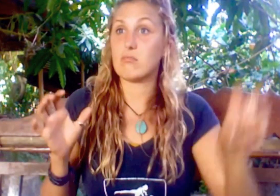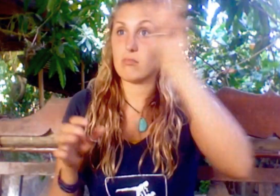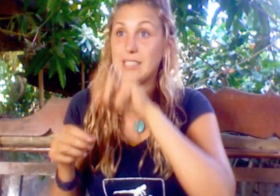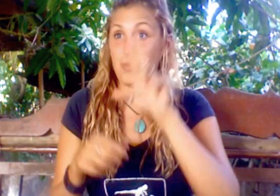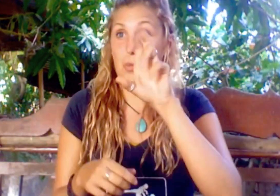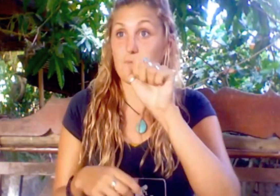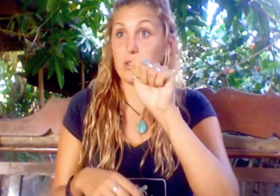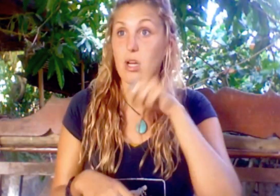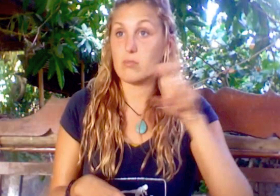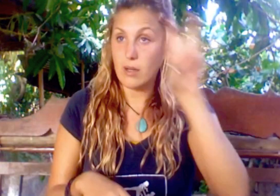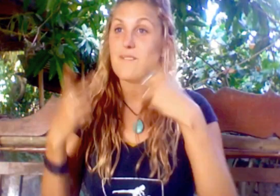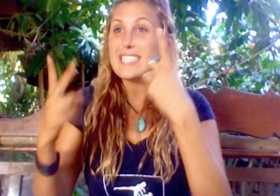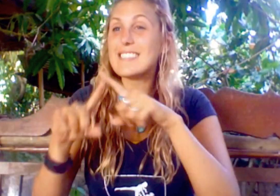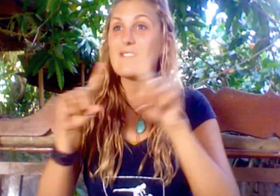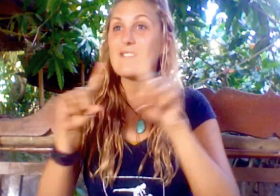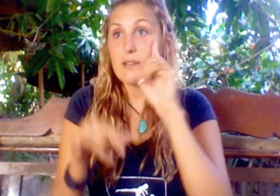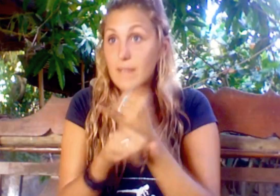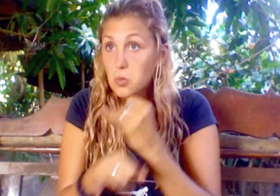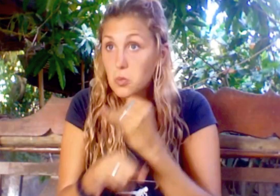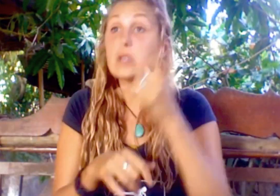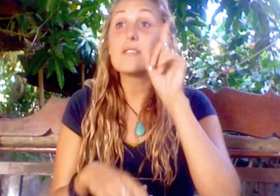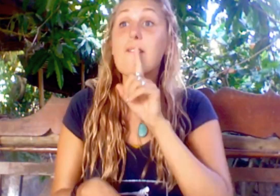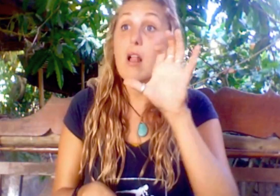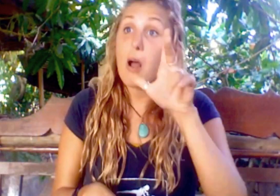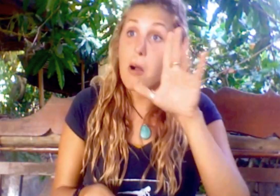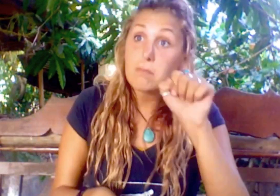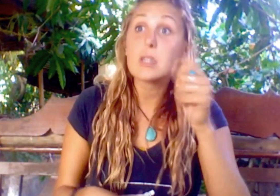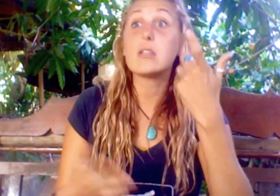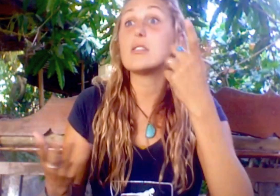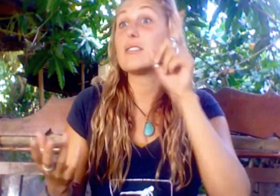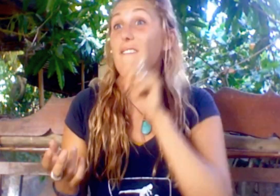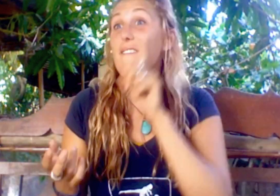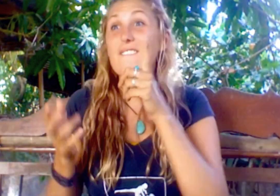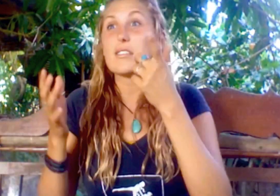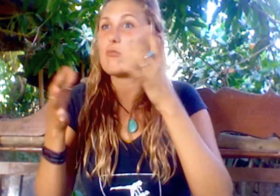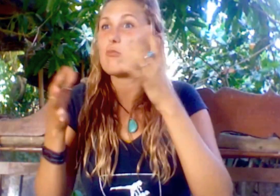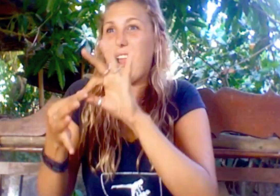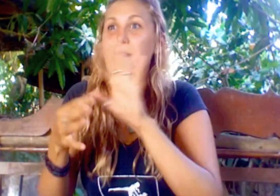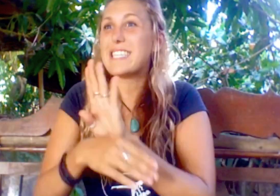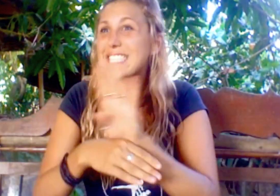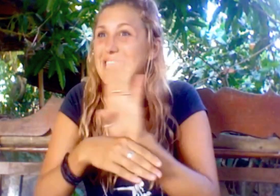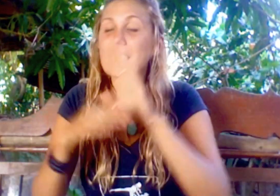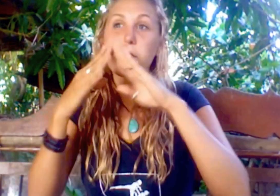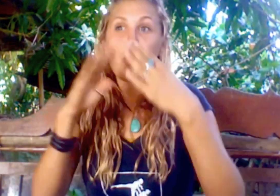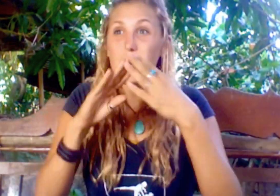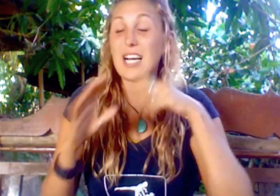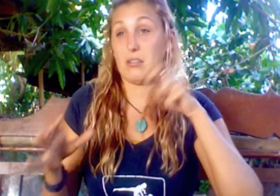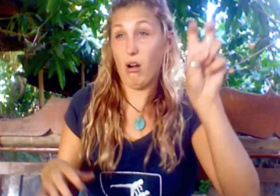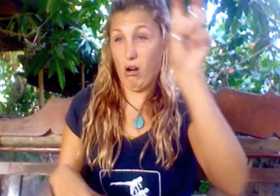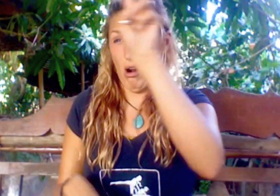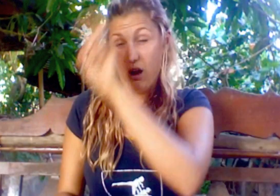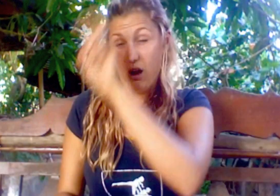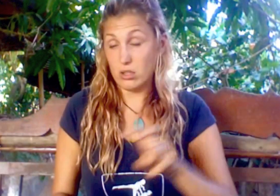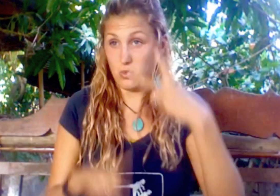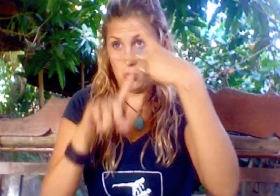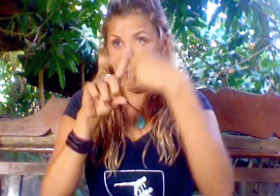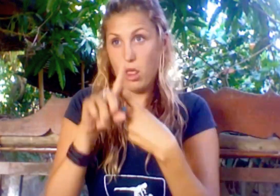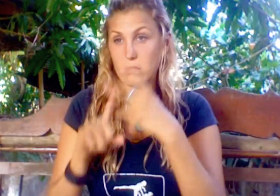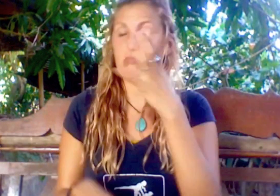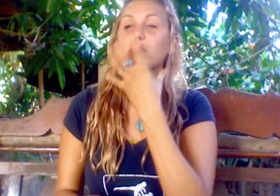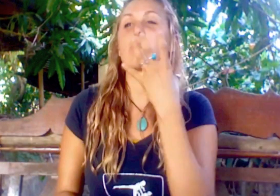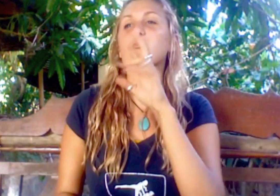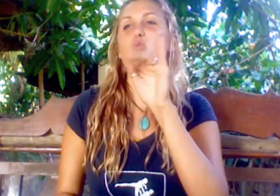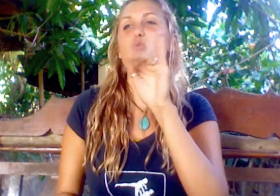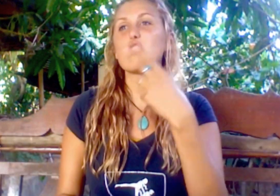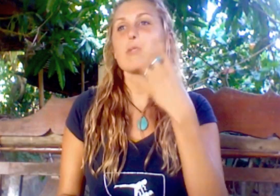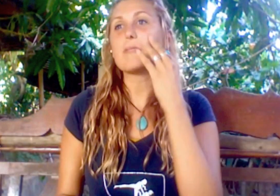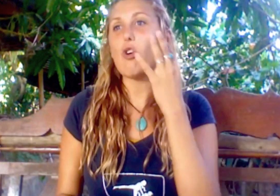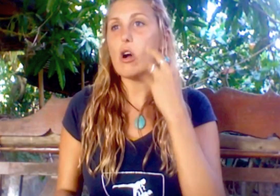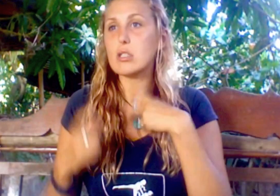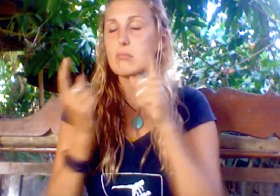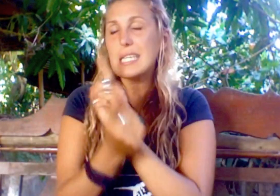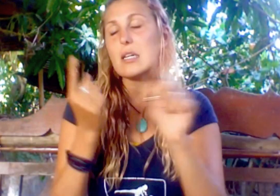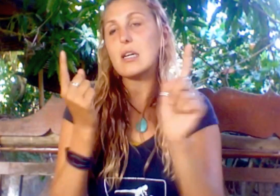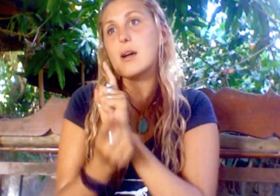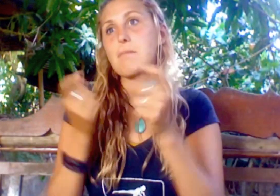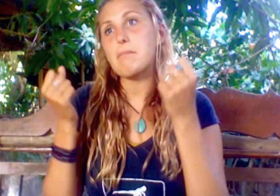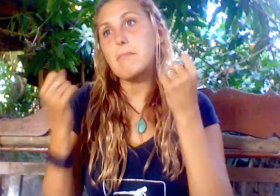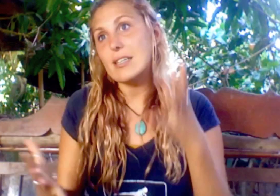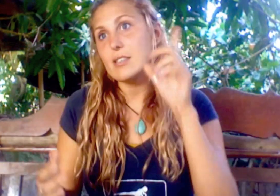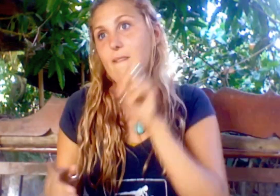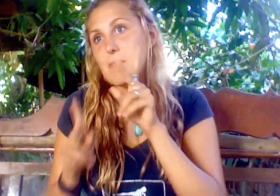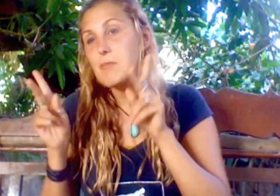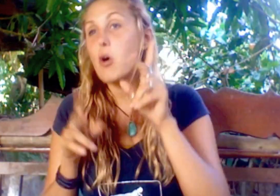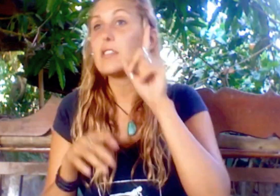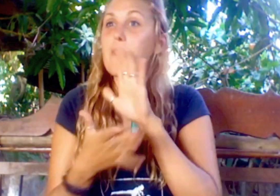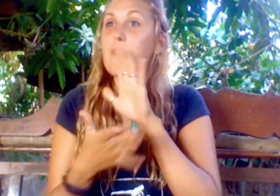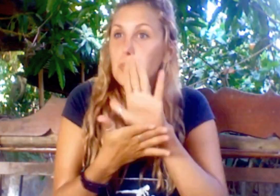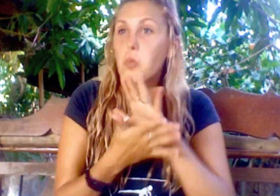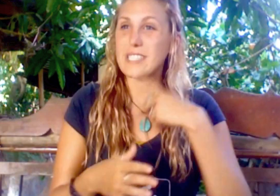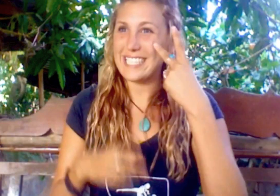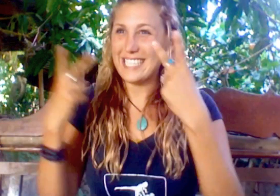different deaf schools, deaf-related businesses, and community. Experiencing this has gotten me to meet so